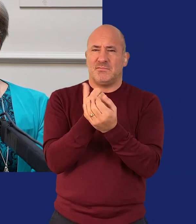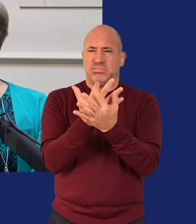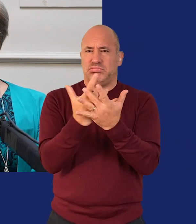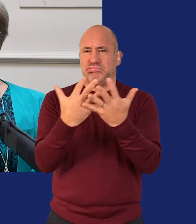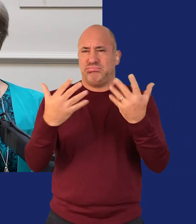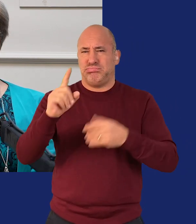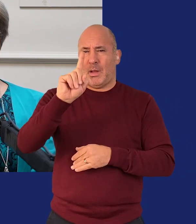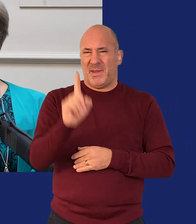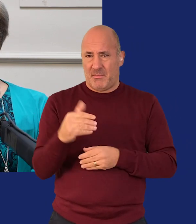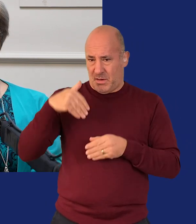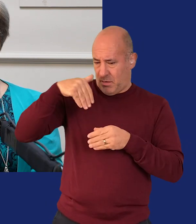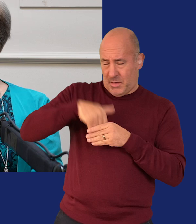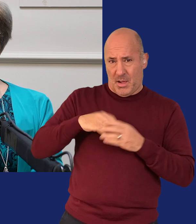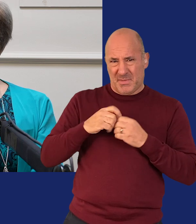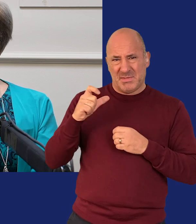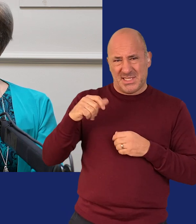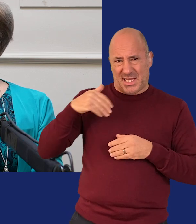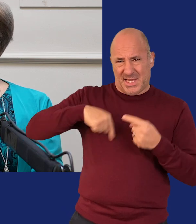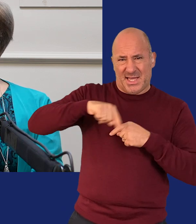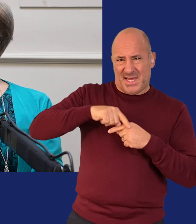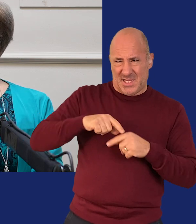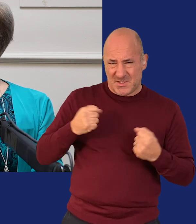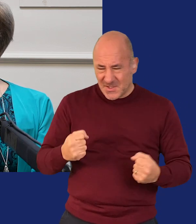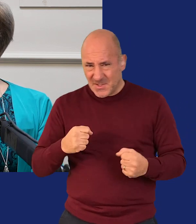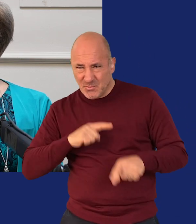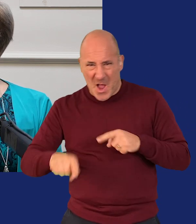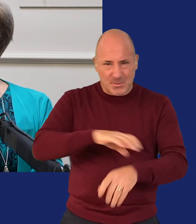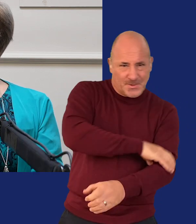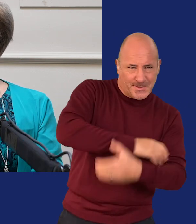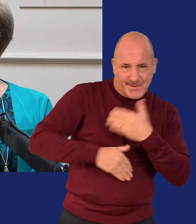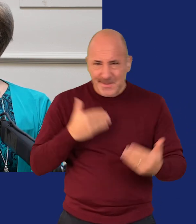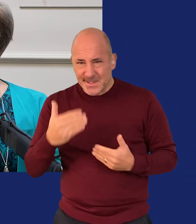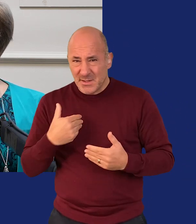to improve and to get better. And there are so many people internally that are driving that forward.